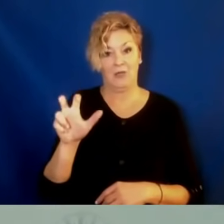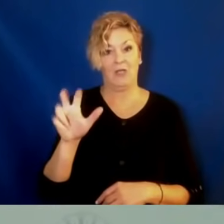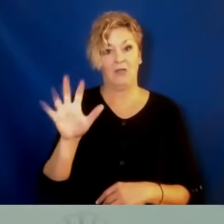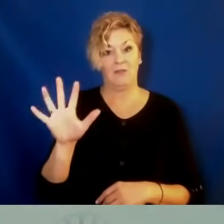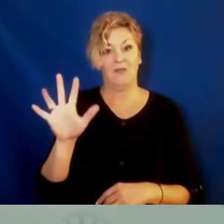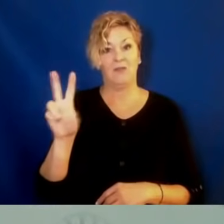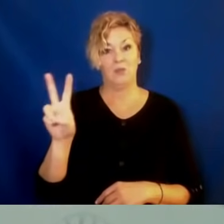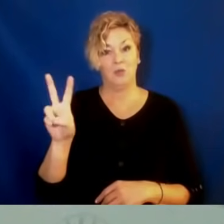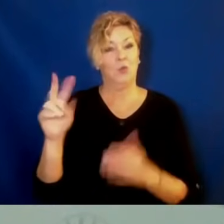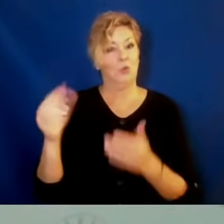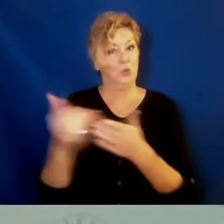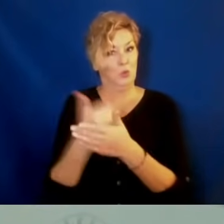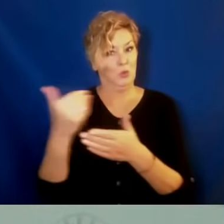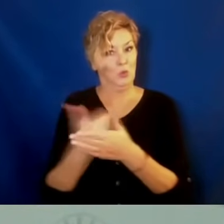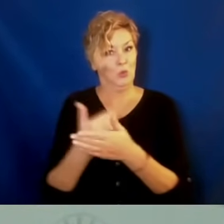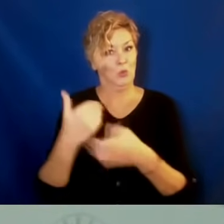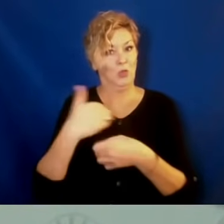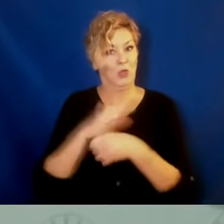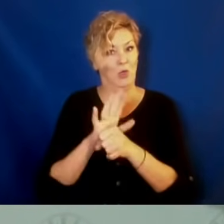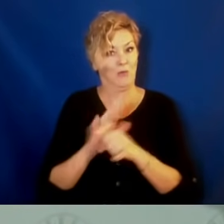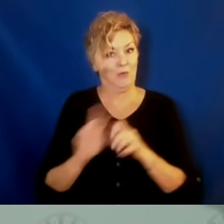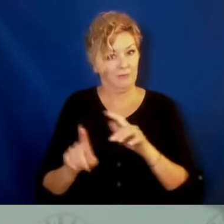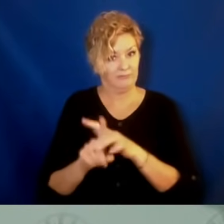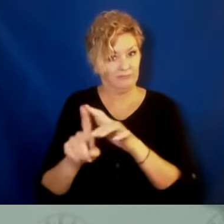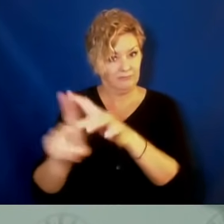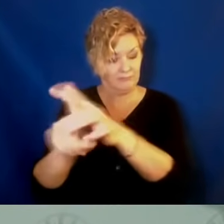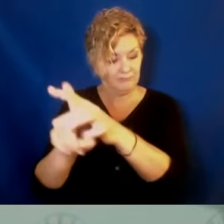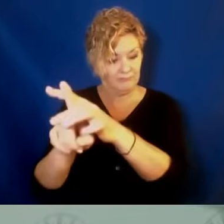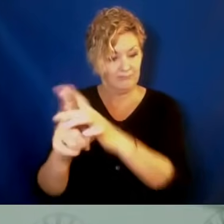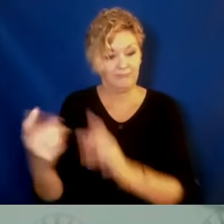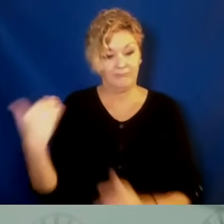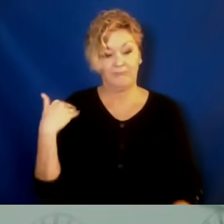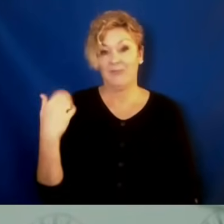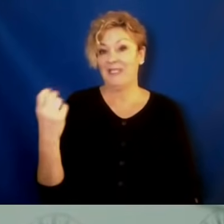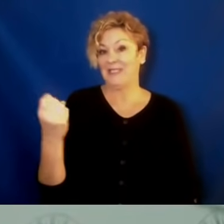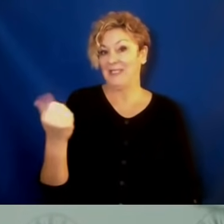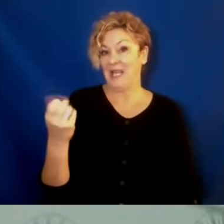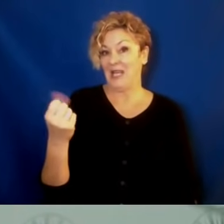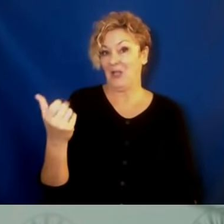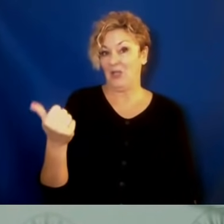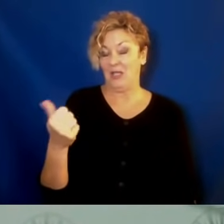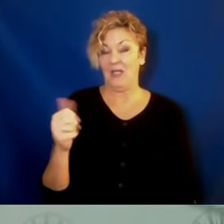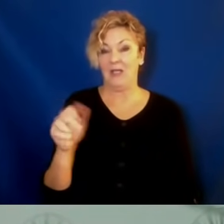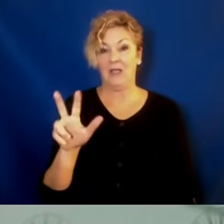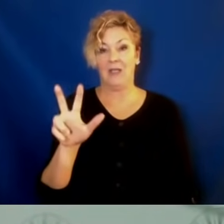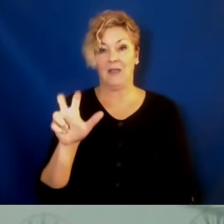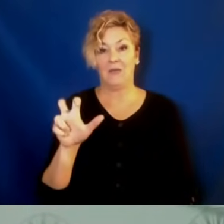Good afternoon everybody. I'm Deputy provincial health officer and it is